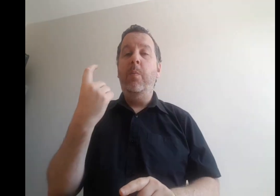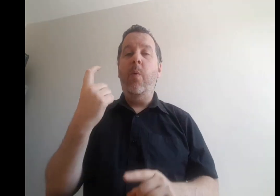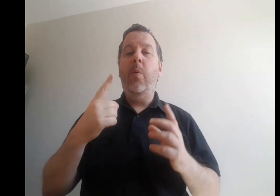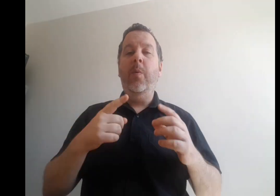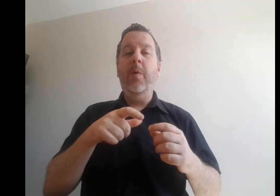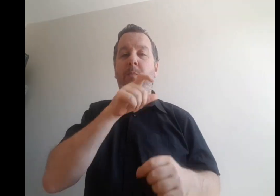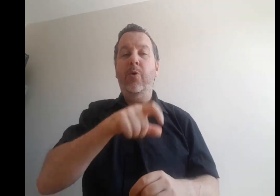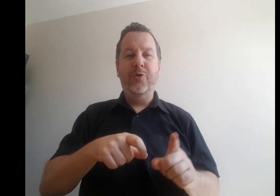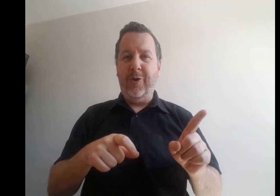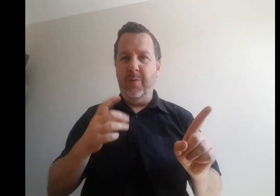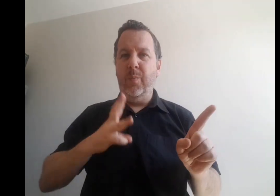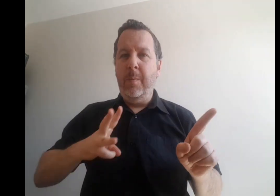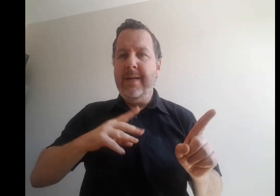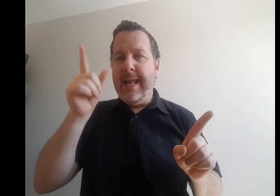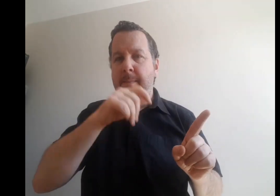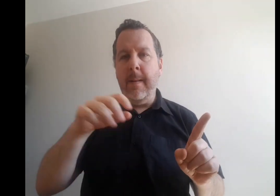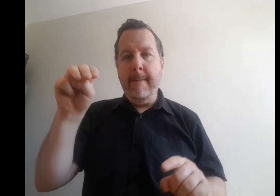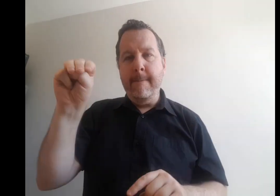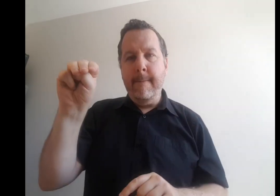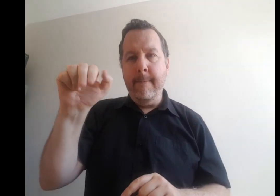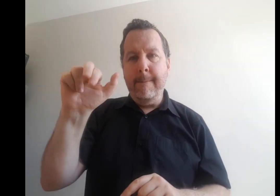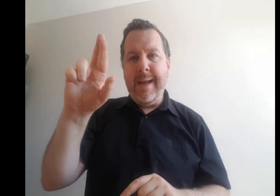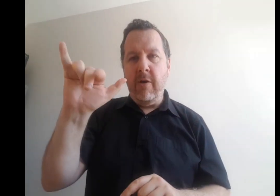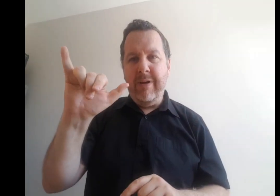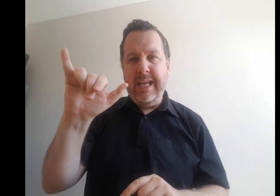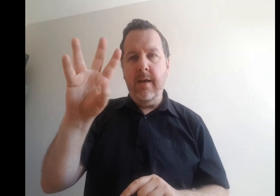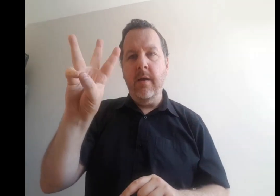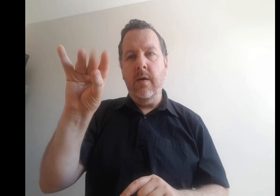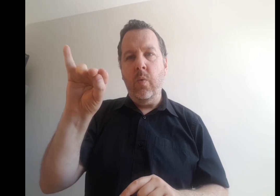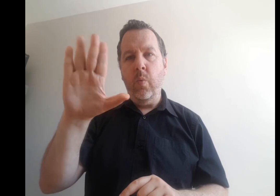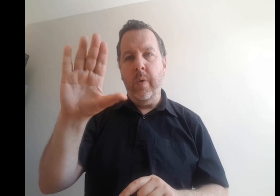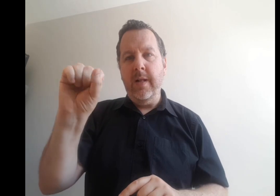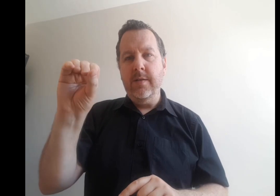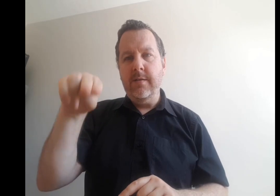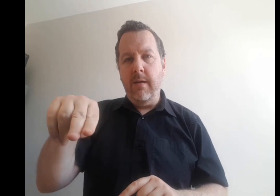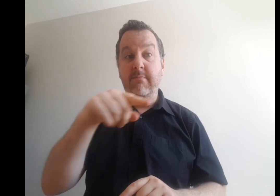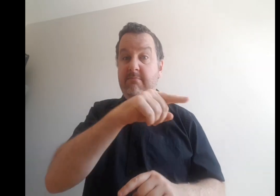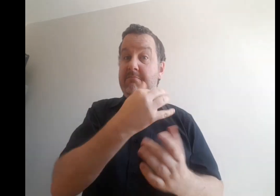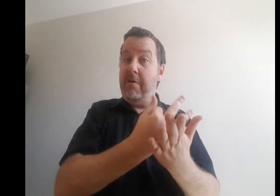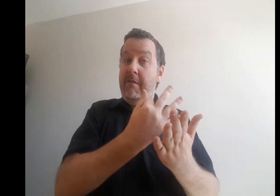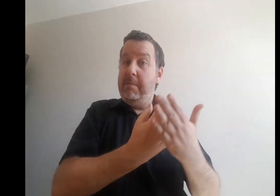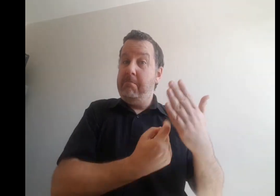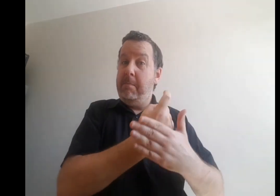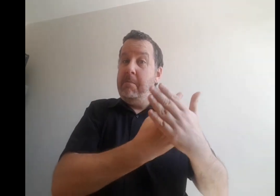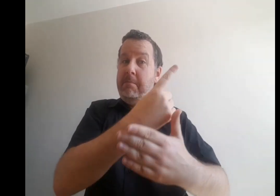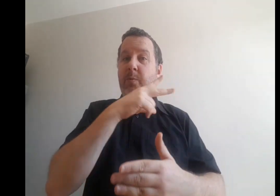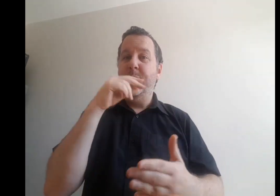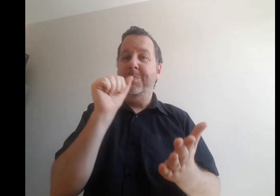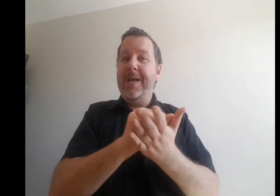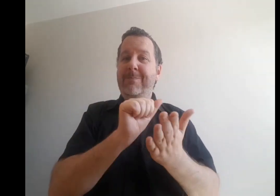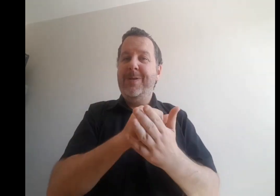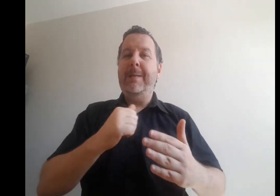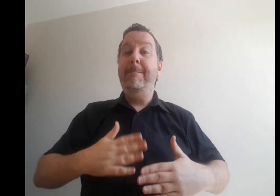There's a lady called Mary Wilson, who is quite often in the newspapers in Belfast